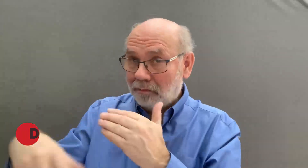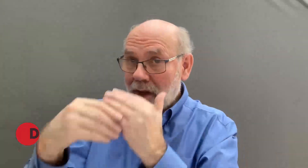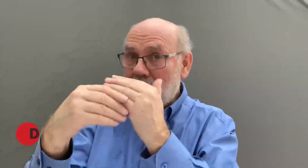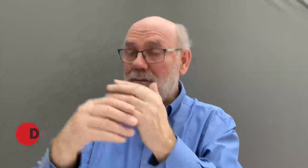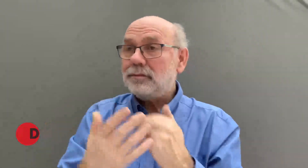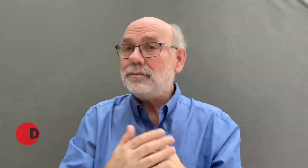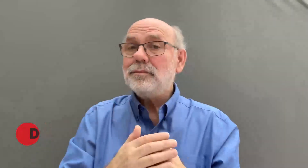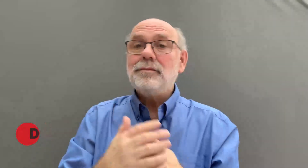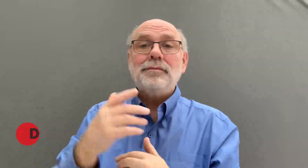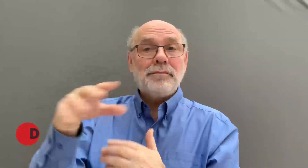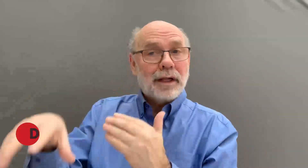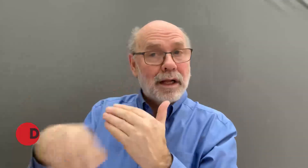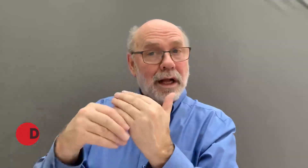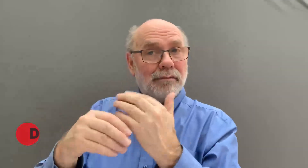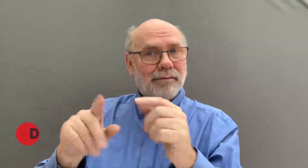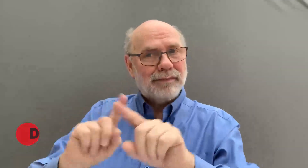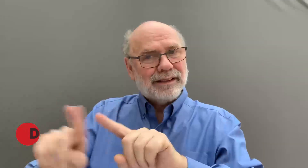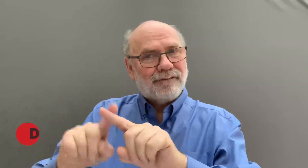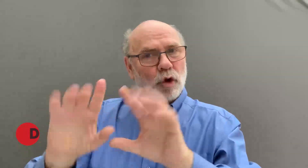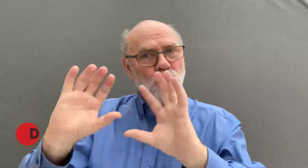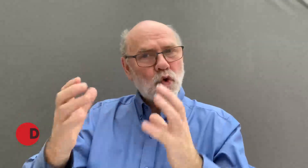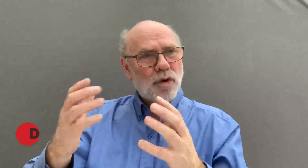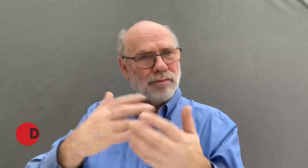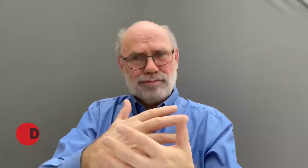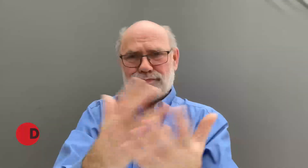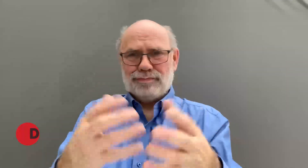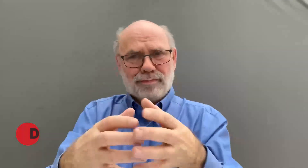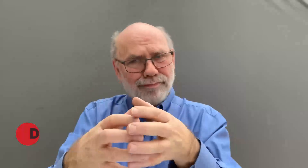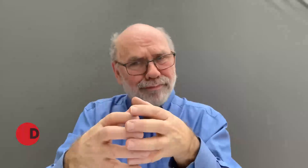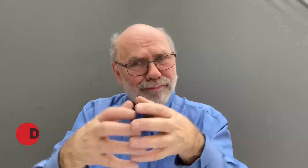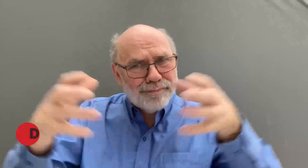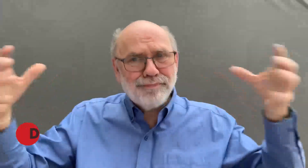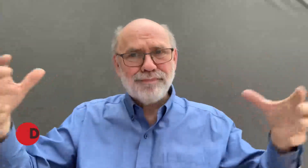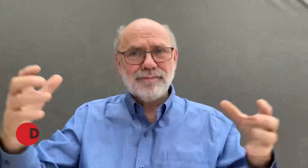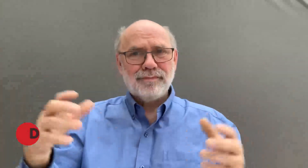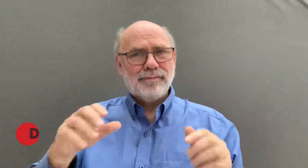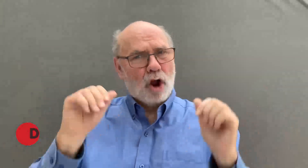added, by adding different communities we could expand opportunities for